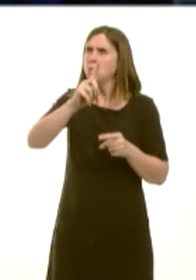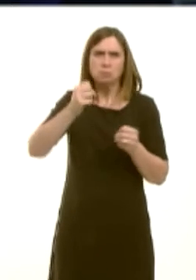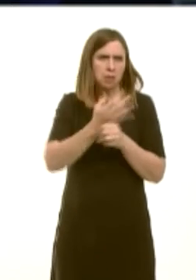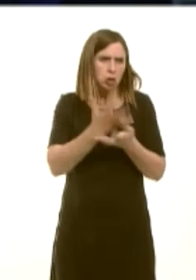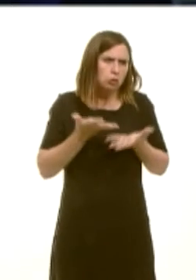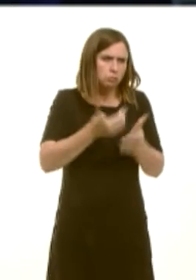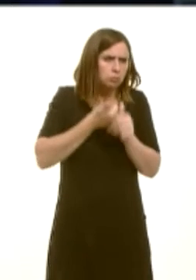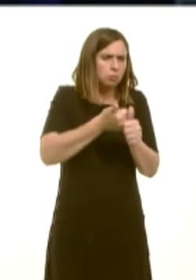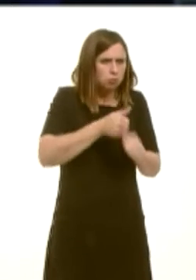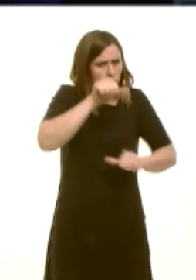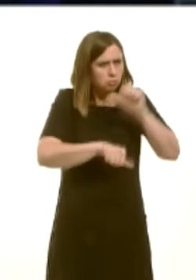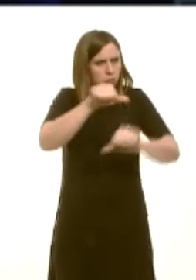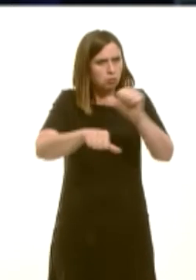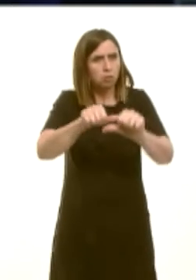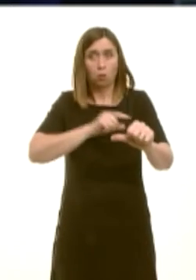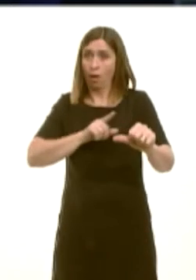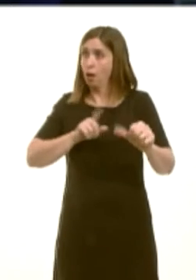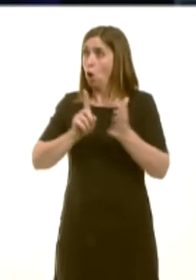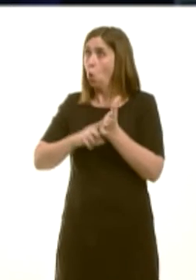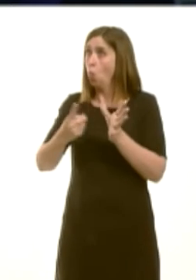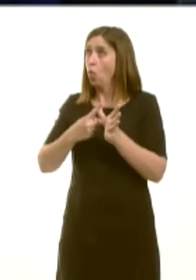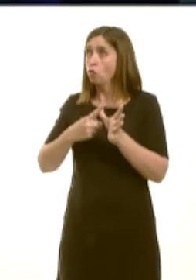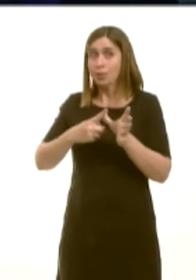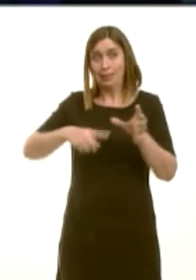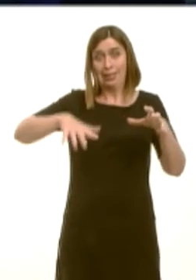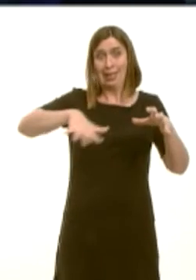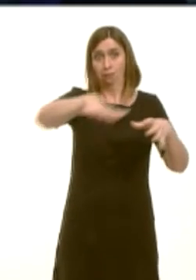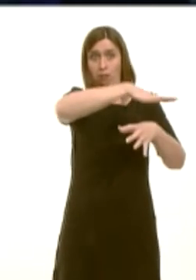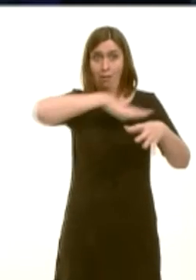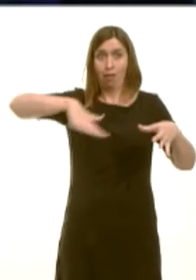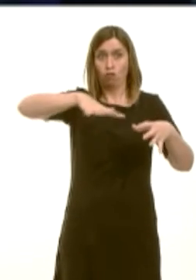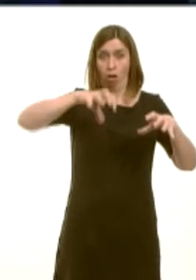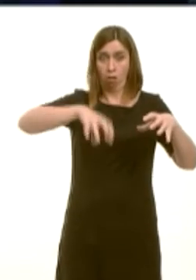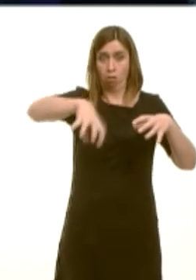enable all of the local authorities in the capital city region to collaborate effectively